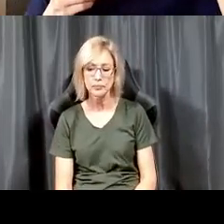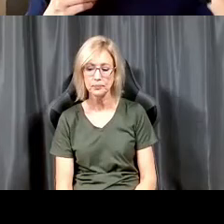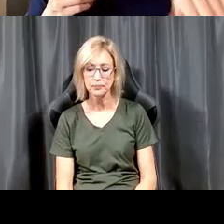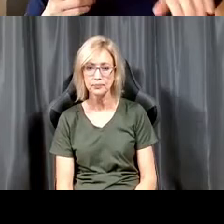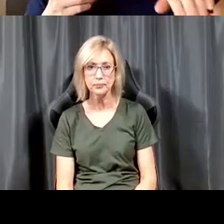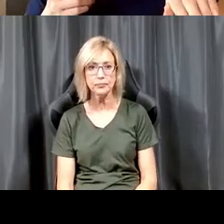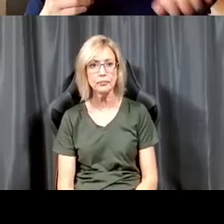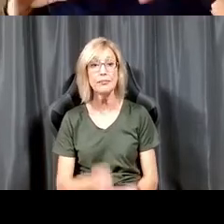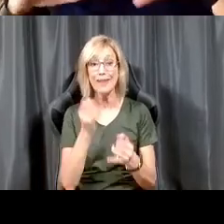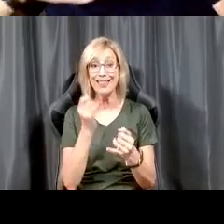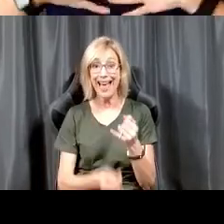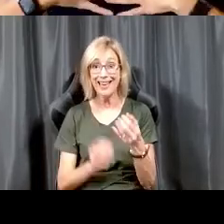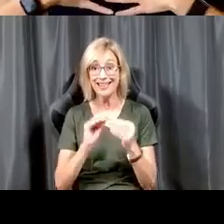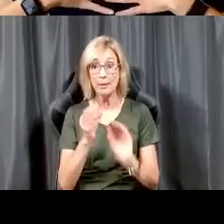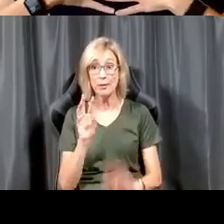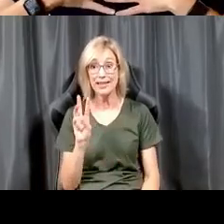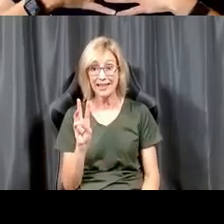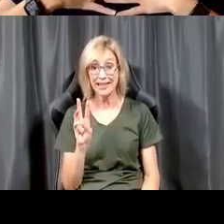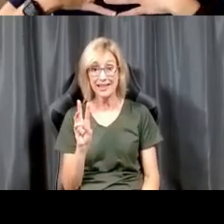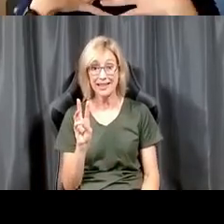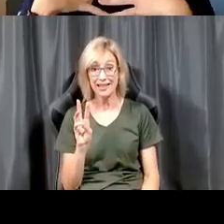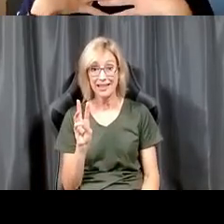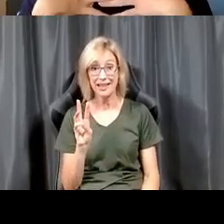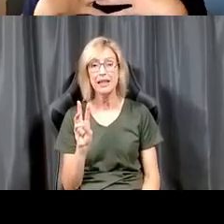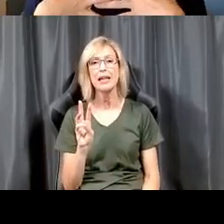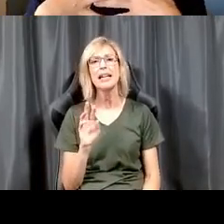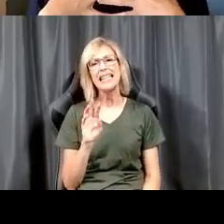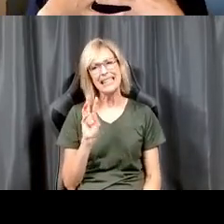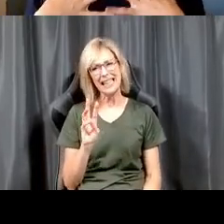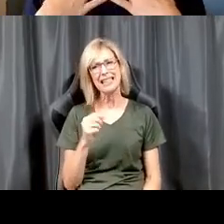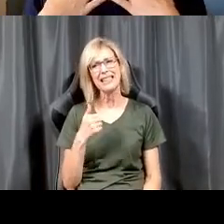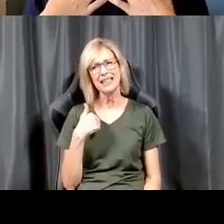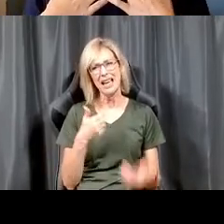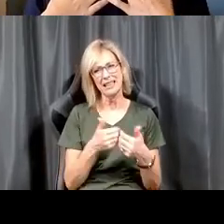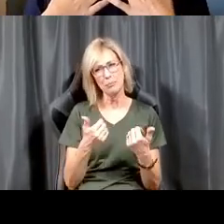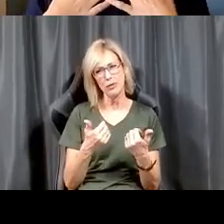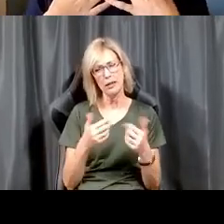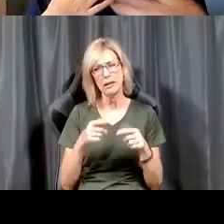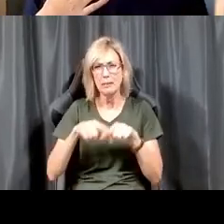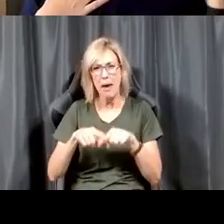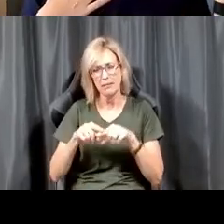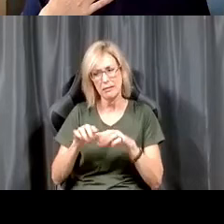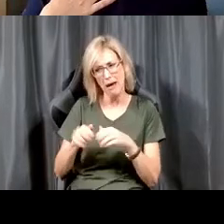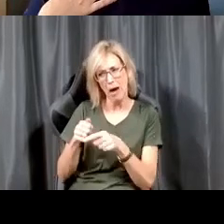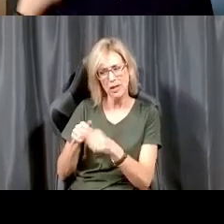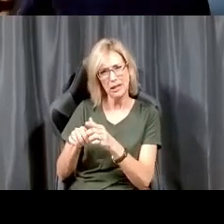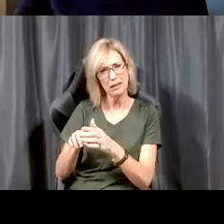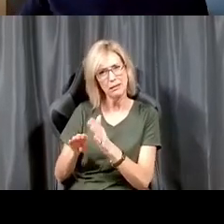The final step is I break up step 6 personally. Depending on how the child is doing. Rack practice chew and